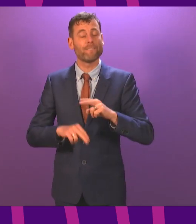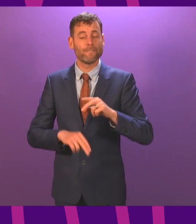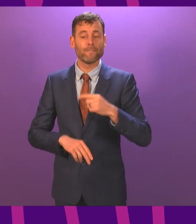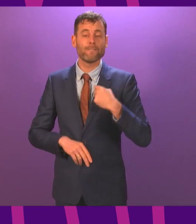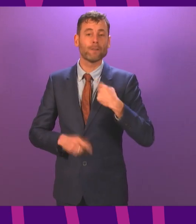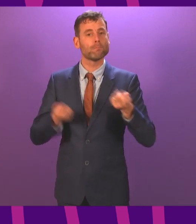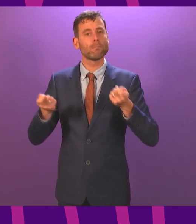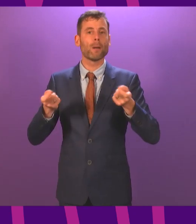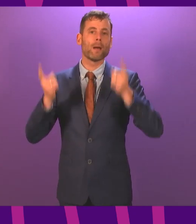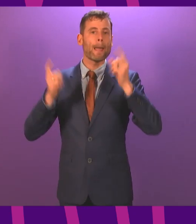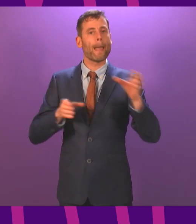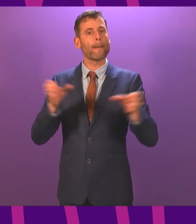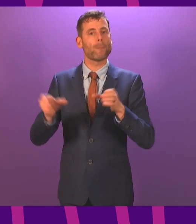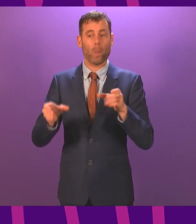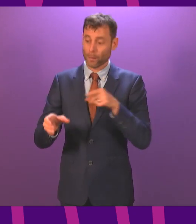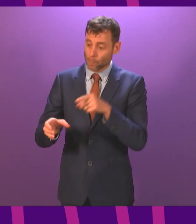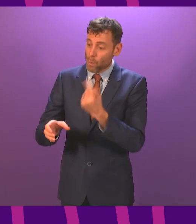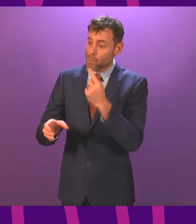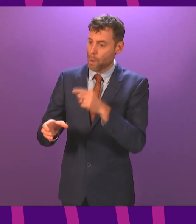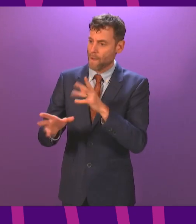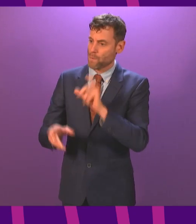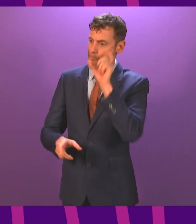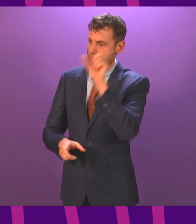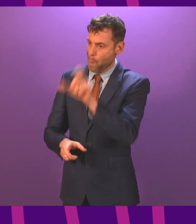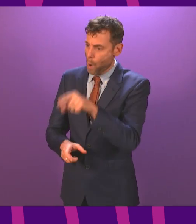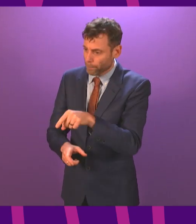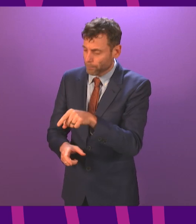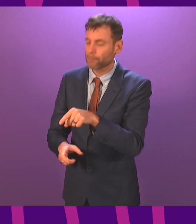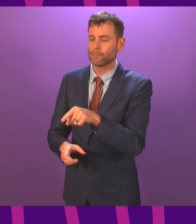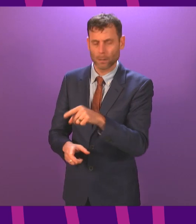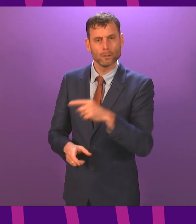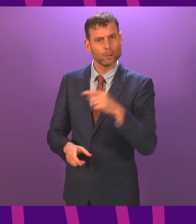responsible, and I have no reason to believe that the majority are not being so.